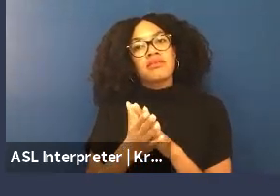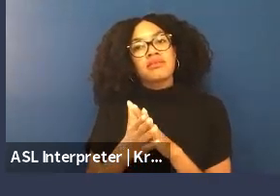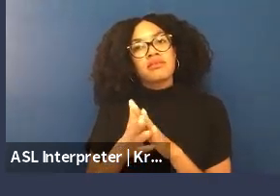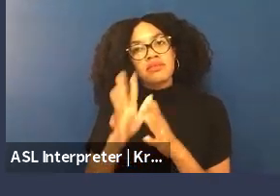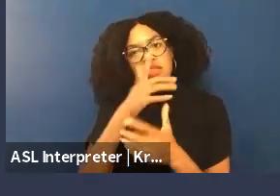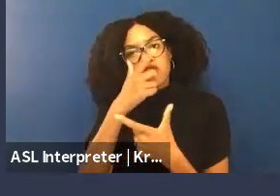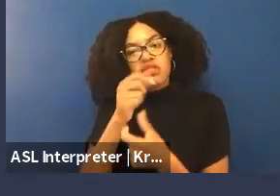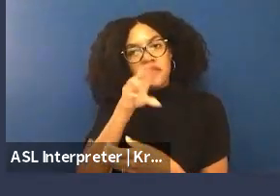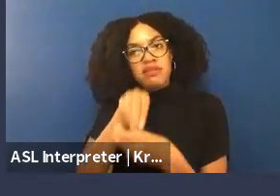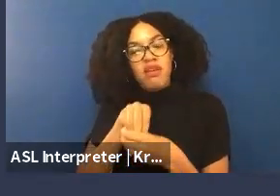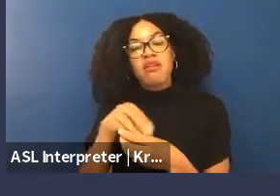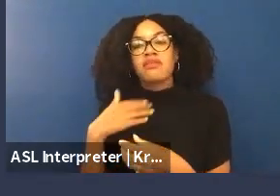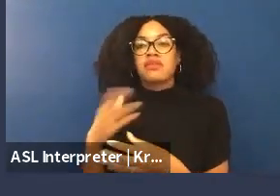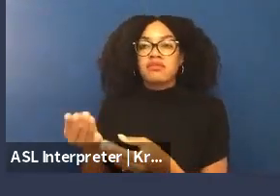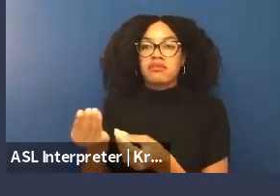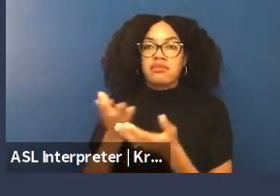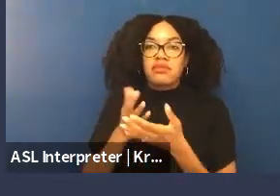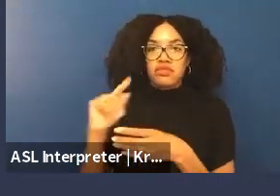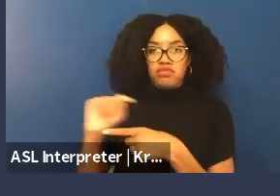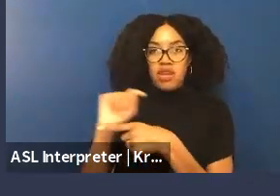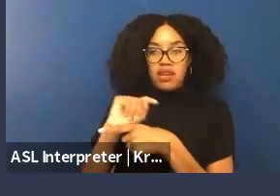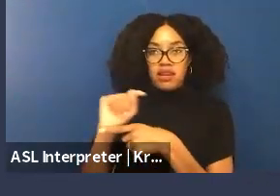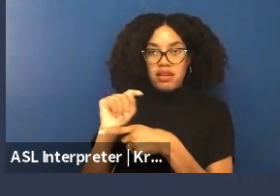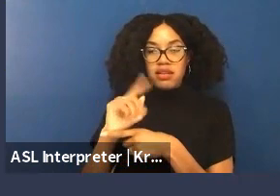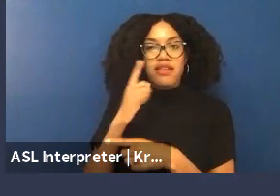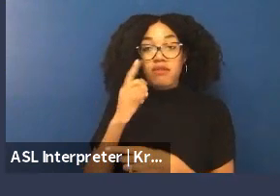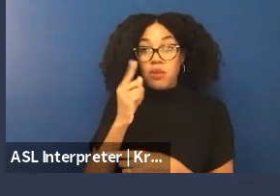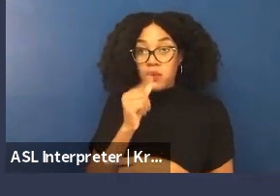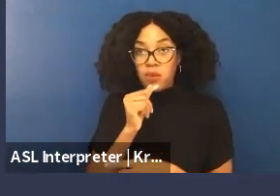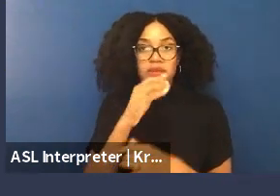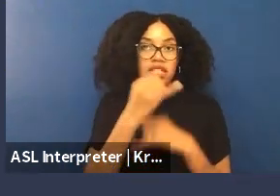and particularly international students, since I teach a number of international graduate students.